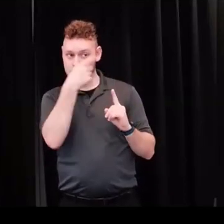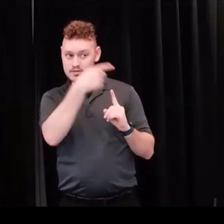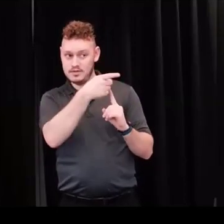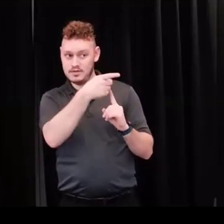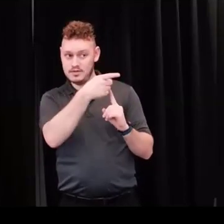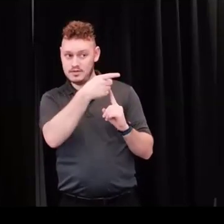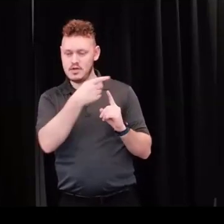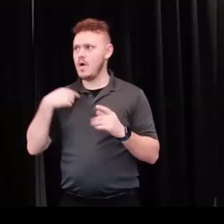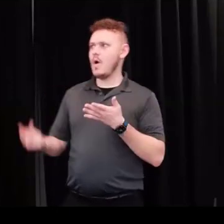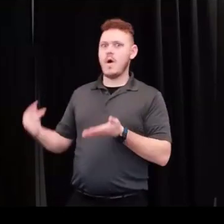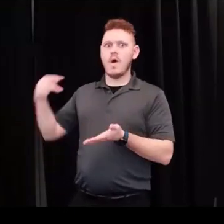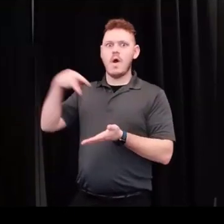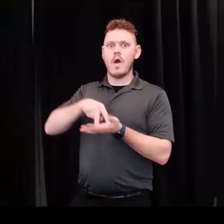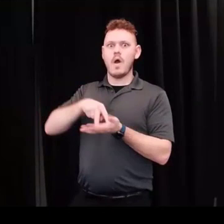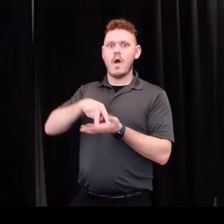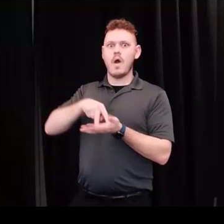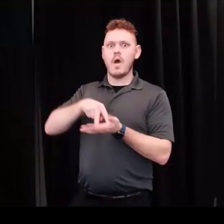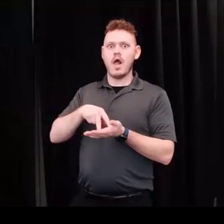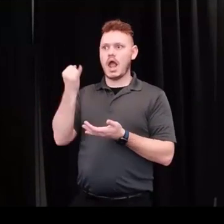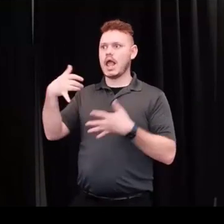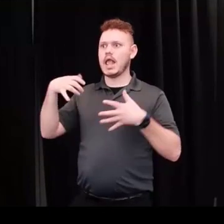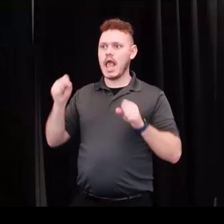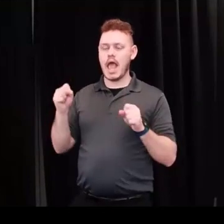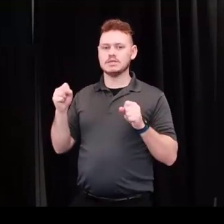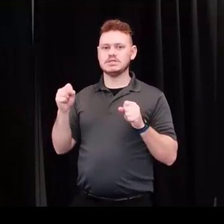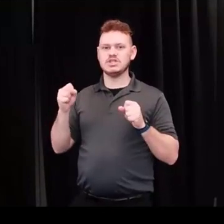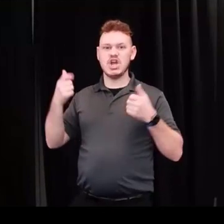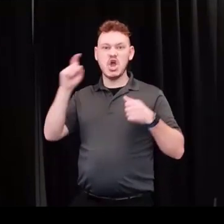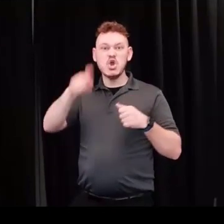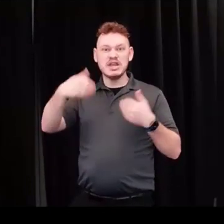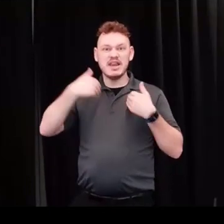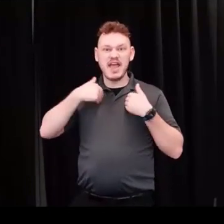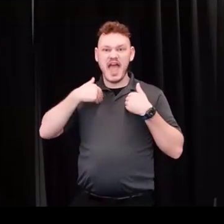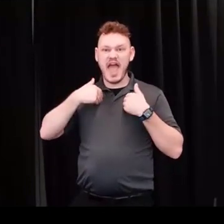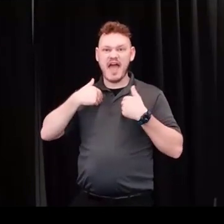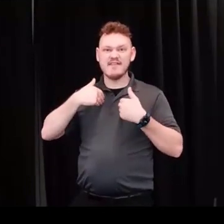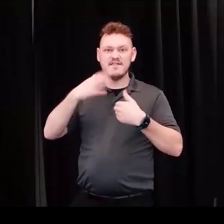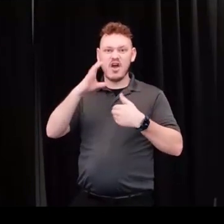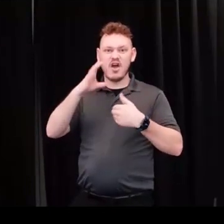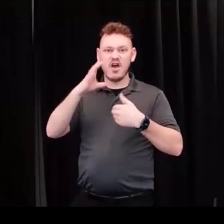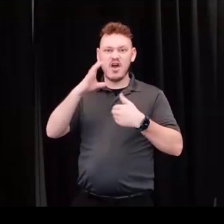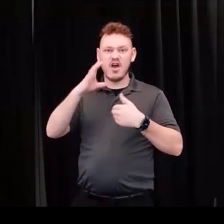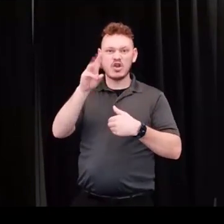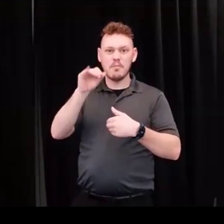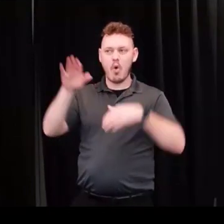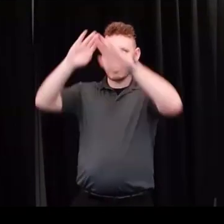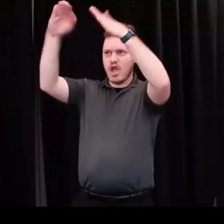jumped up on the idea of having giant cardboard cutouts made that we could stick in meetings and